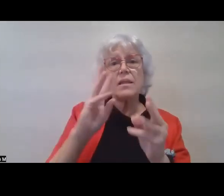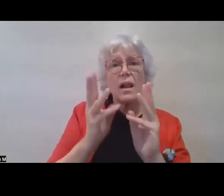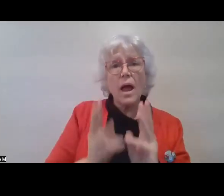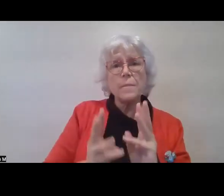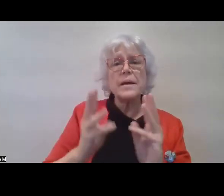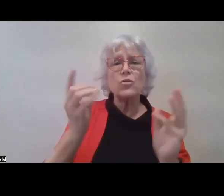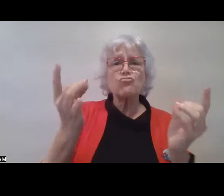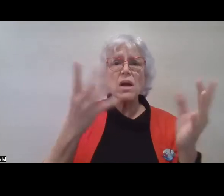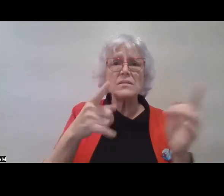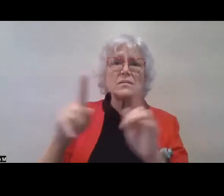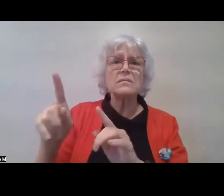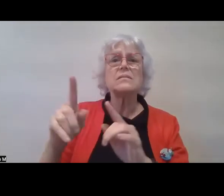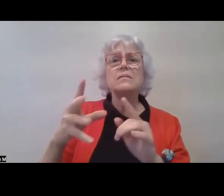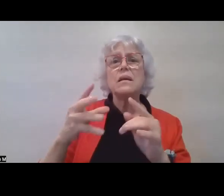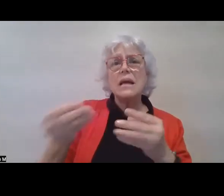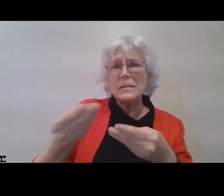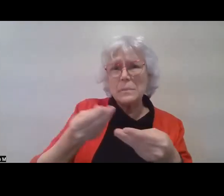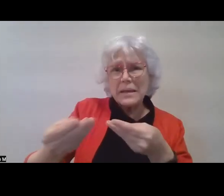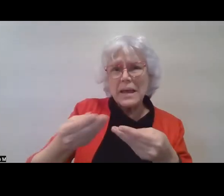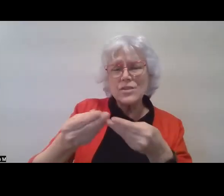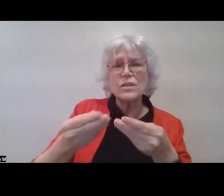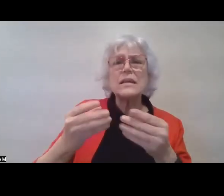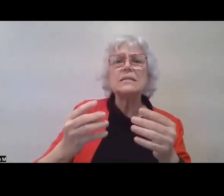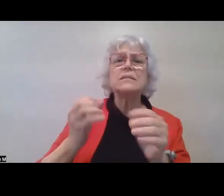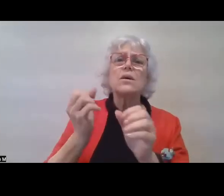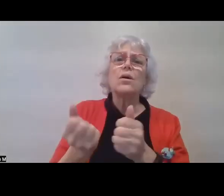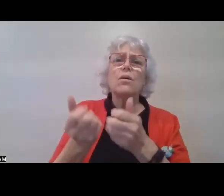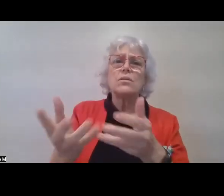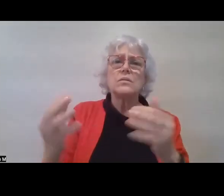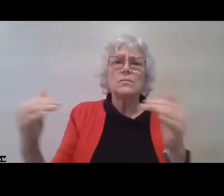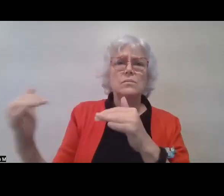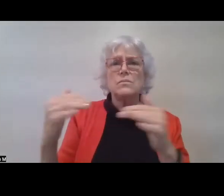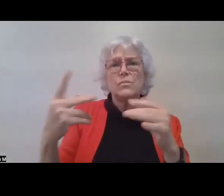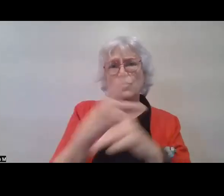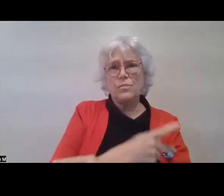furthering more war. The hypocrisy in the environmental movement and its many leaders